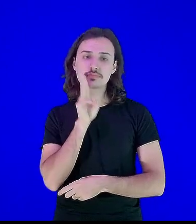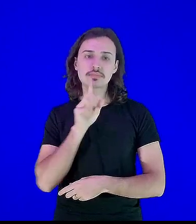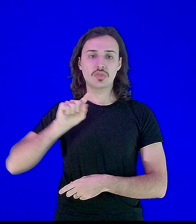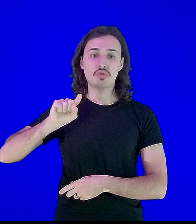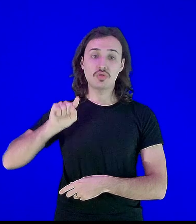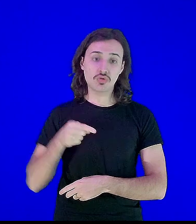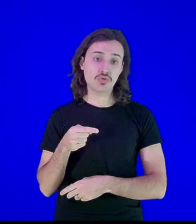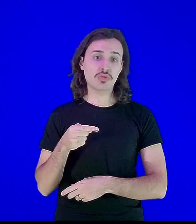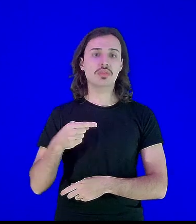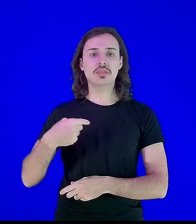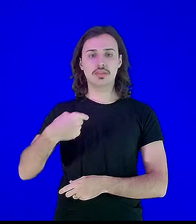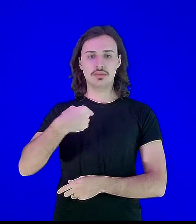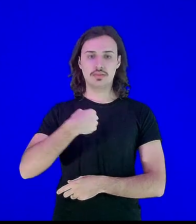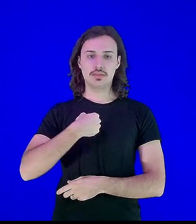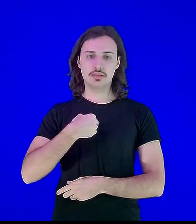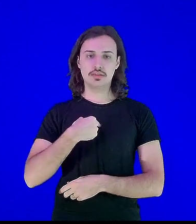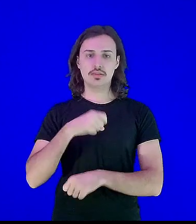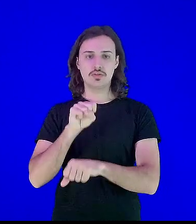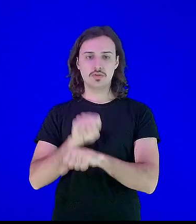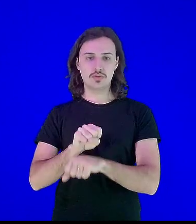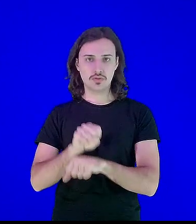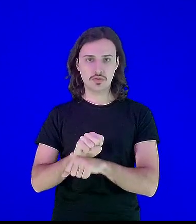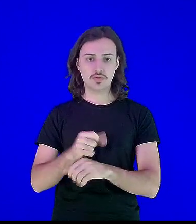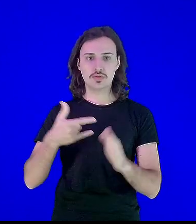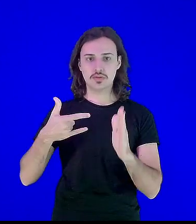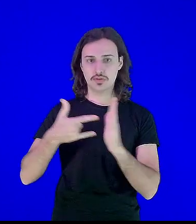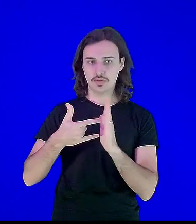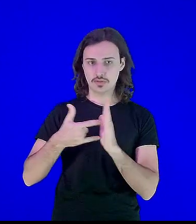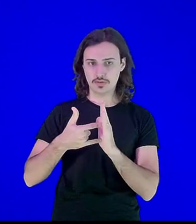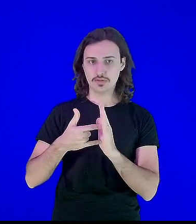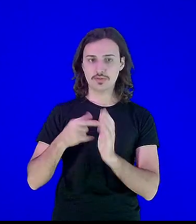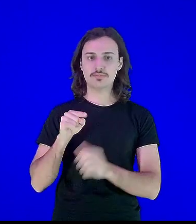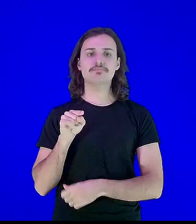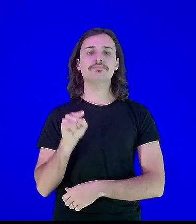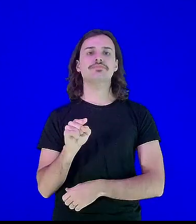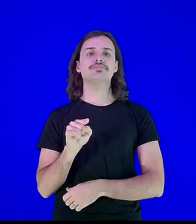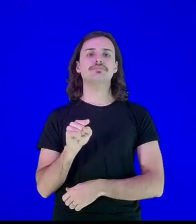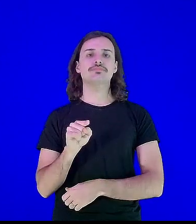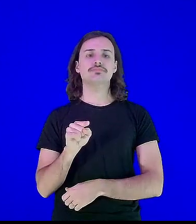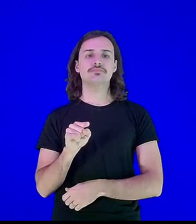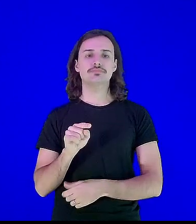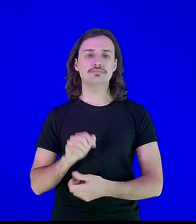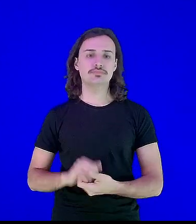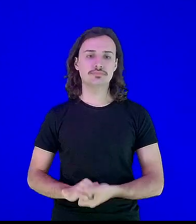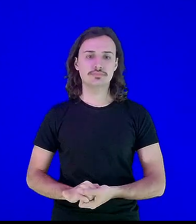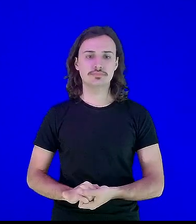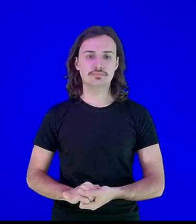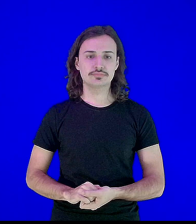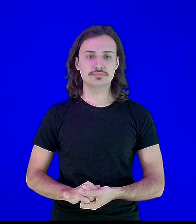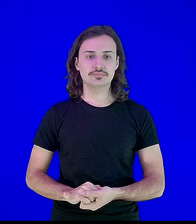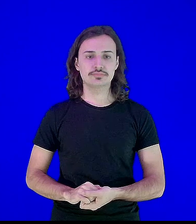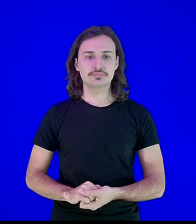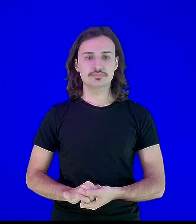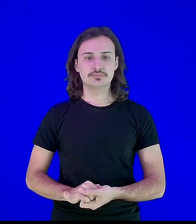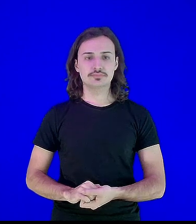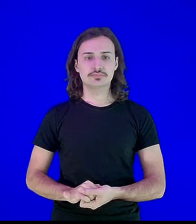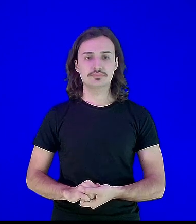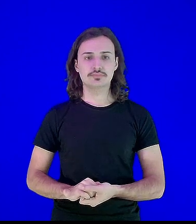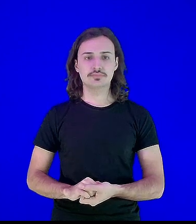"and I work as a developer" okay